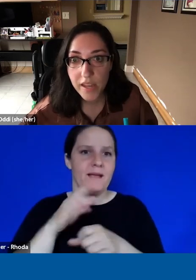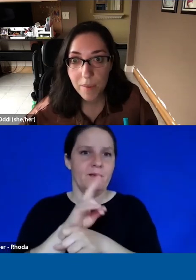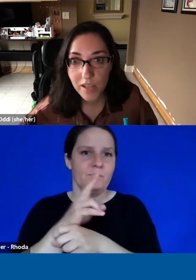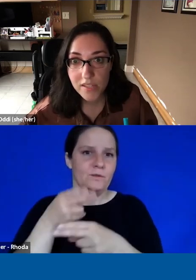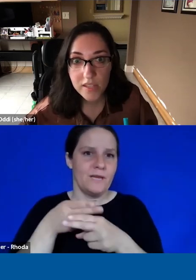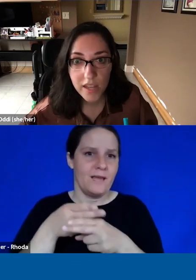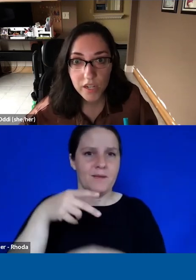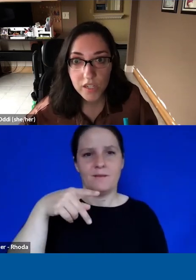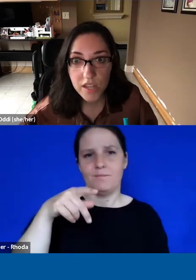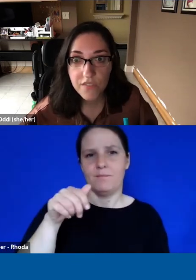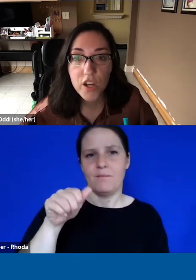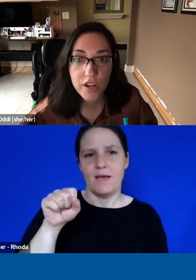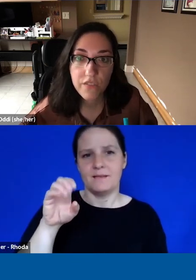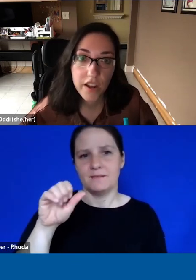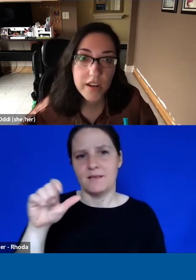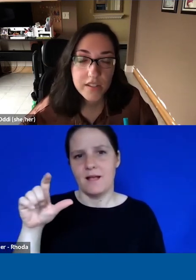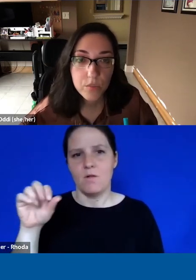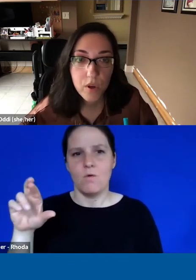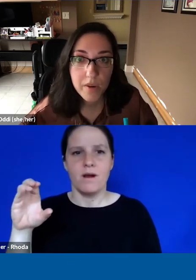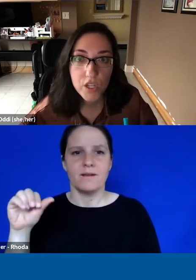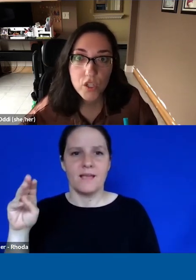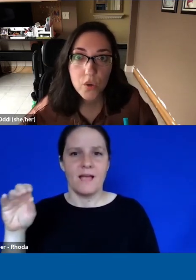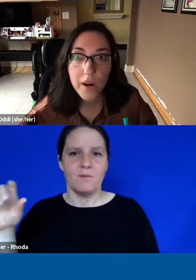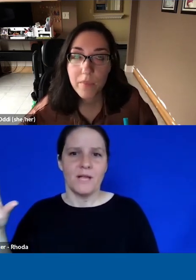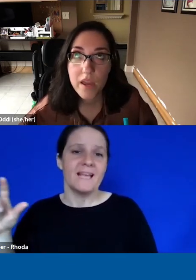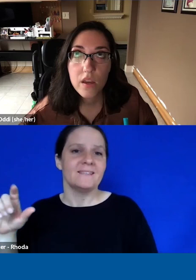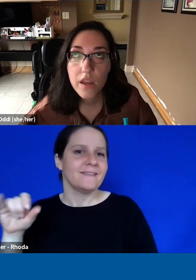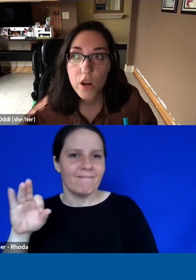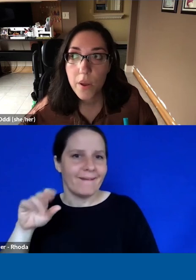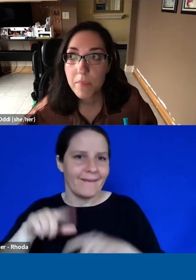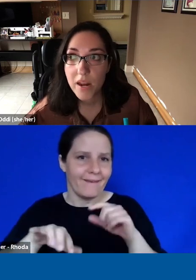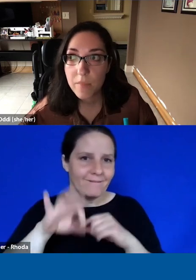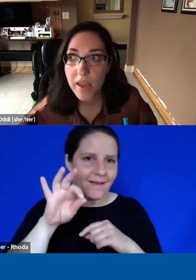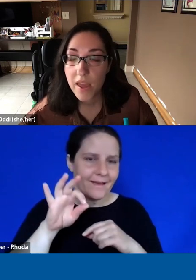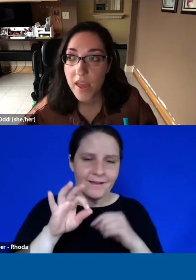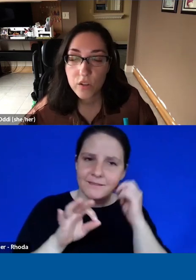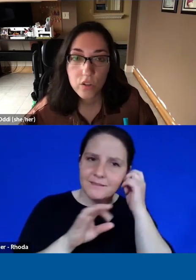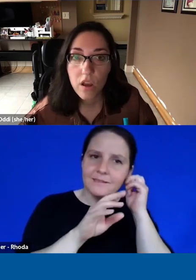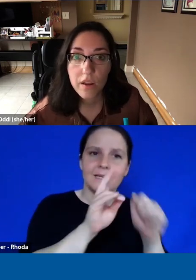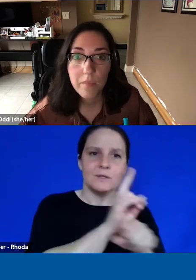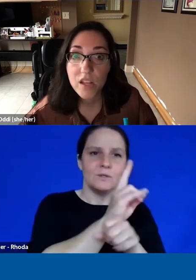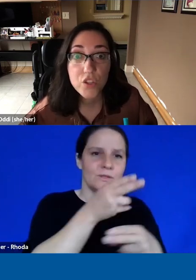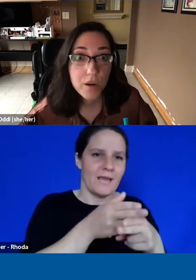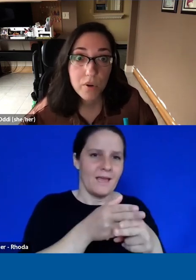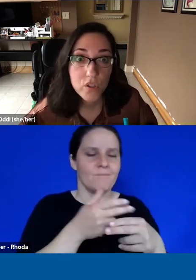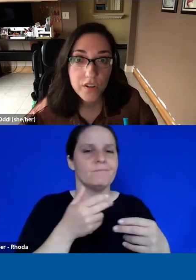like capitalizing the letters, if I couldn't find an accessible combination, so when I'm embedding my handle on my Instagram post,